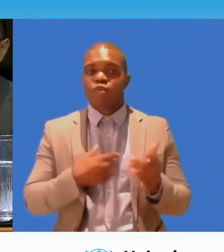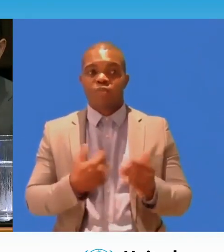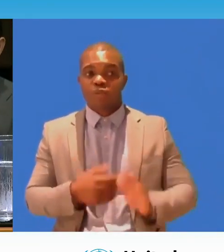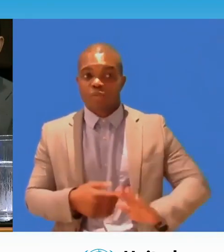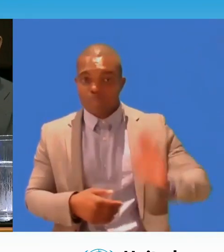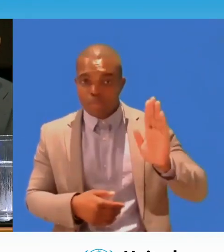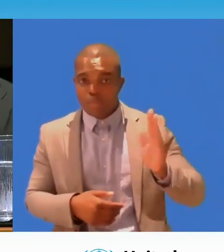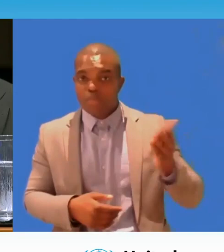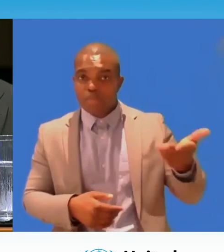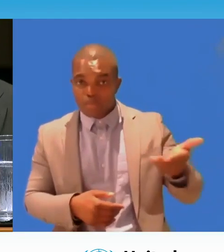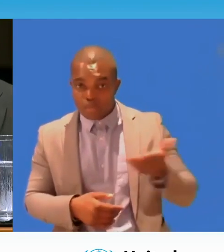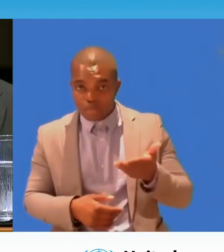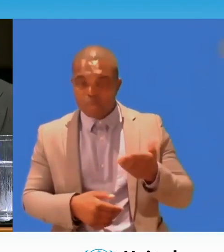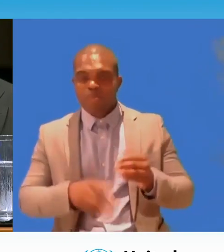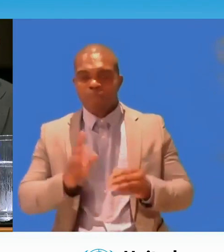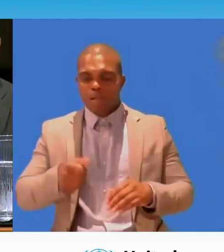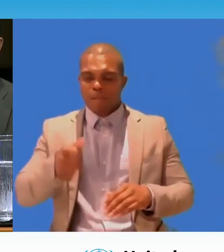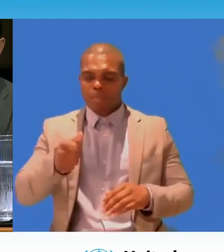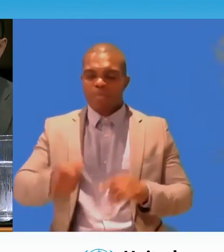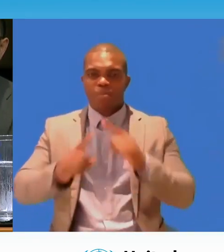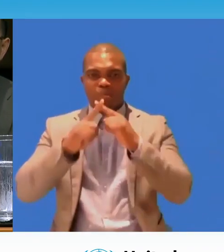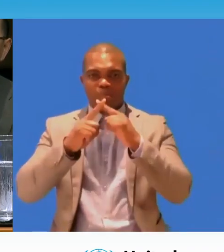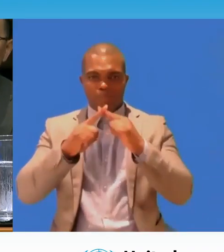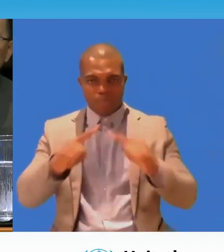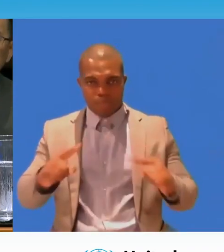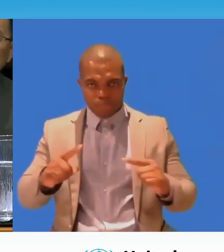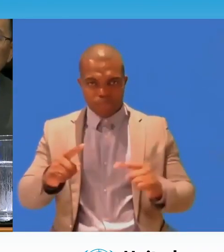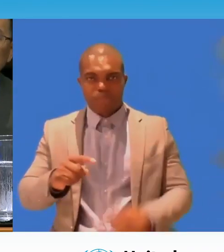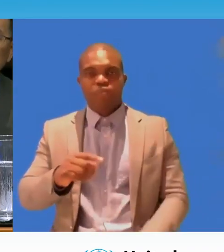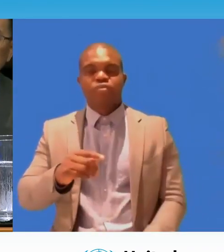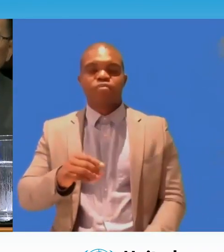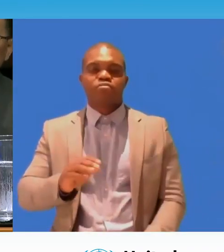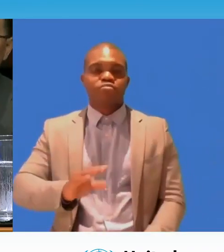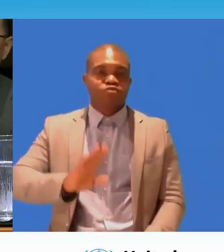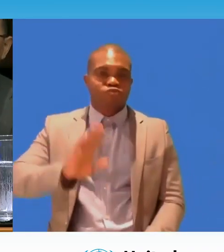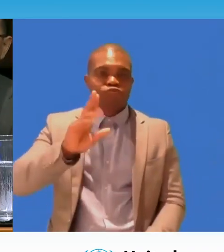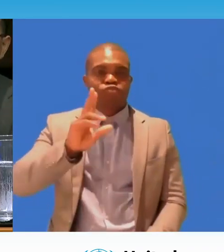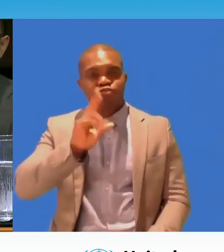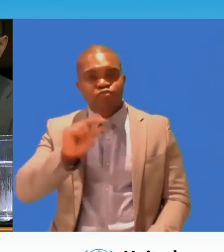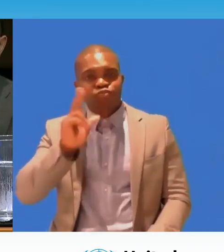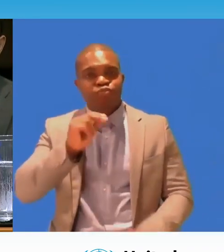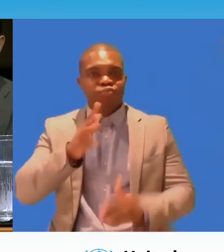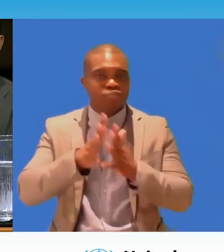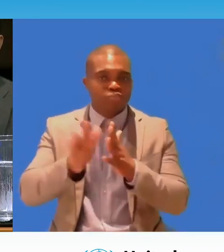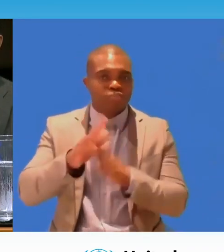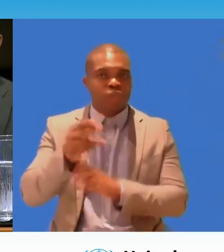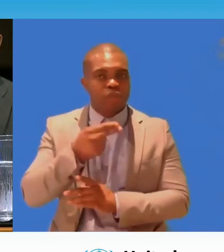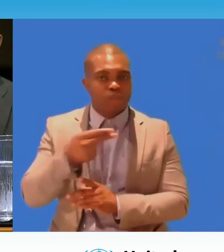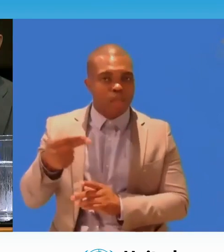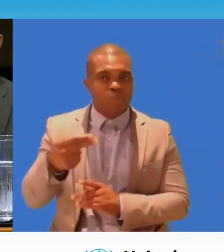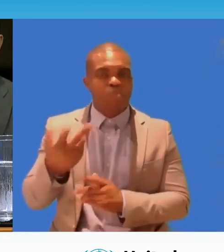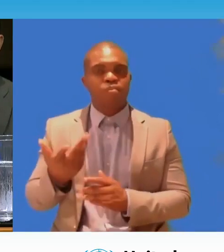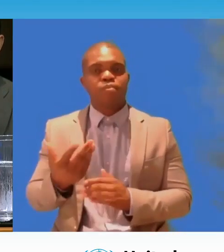by the name of your delegation or organization please refrain from Reading prepared statements